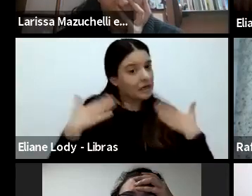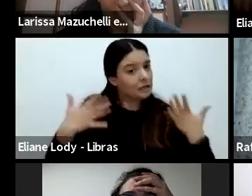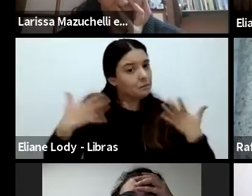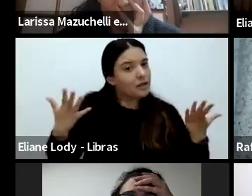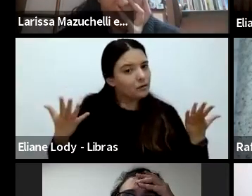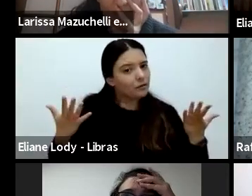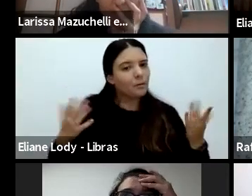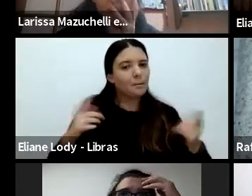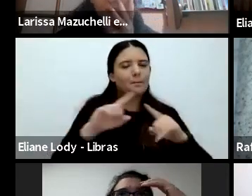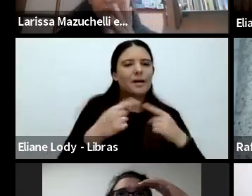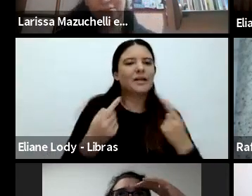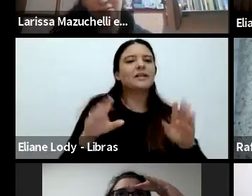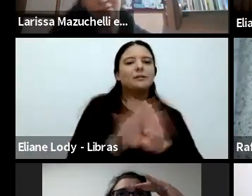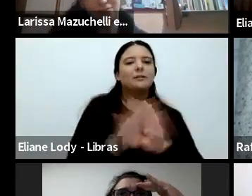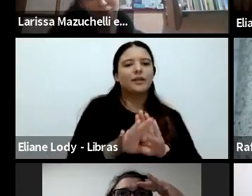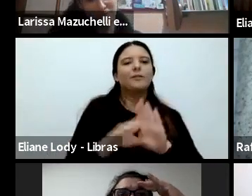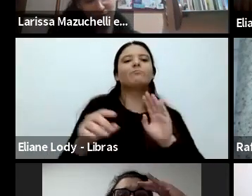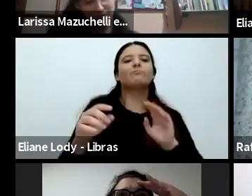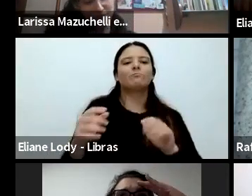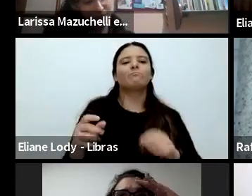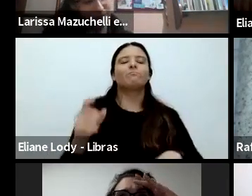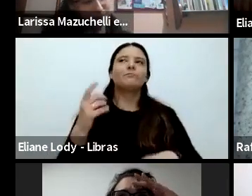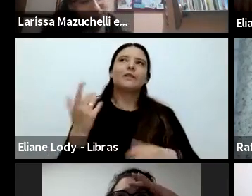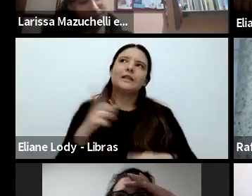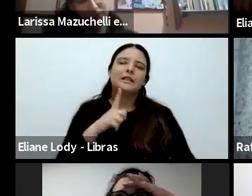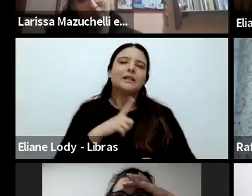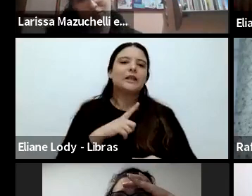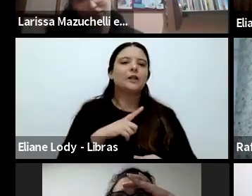downside.